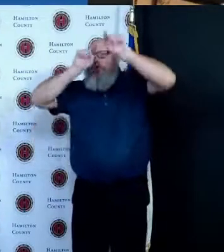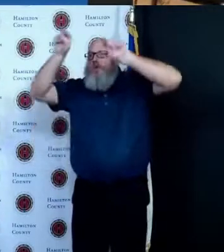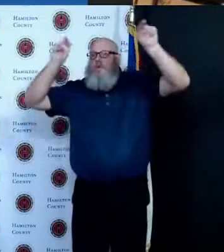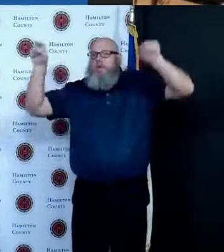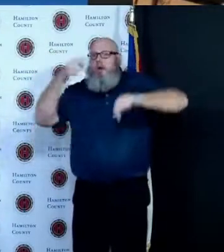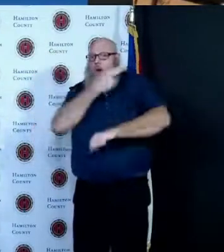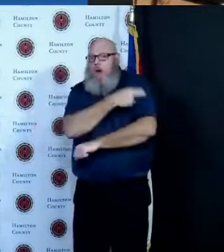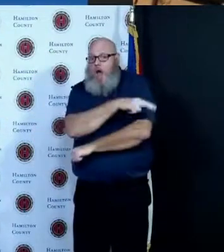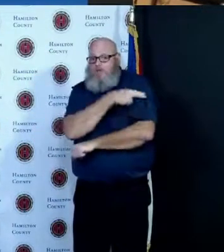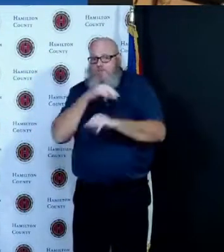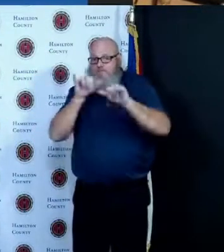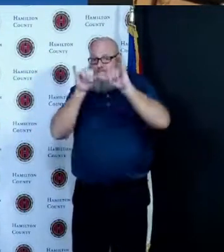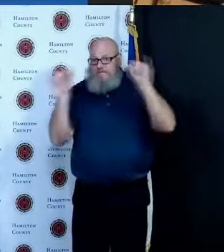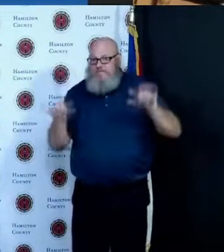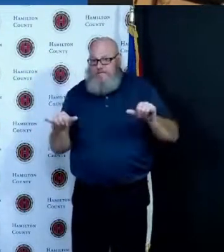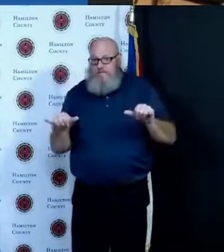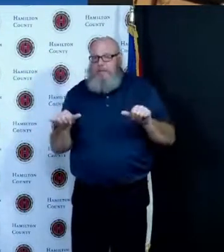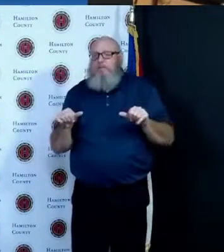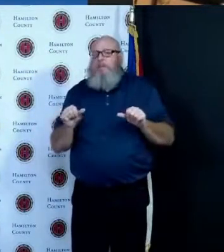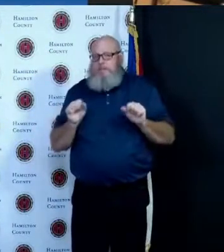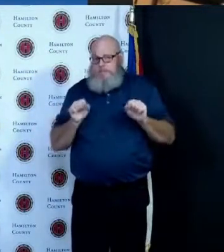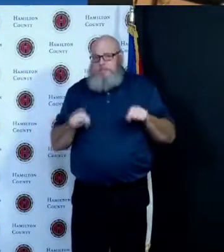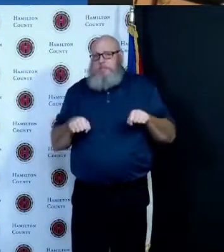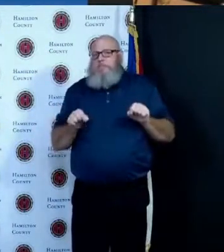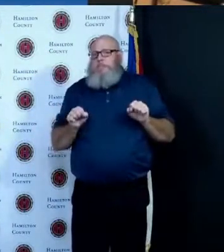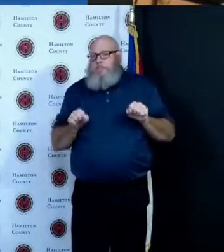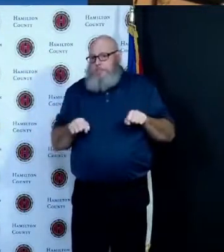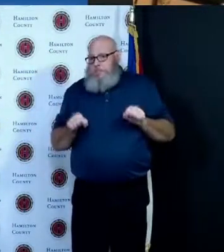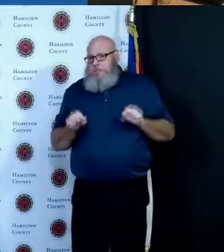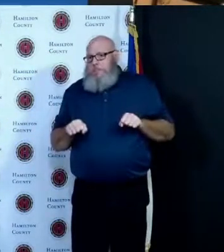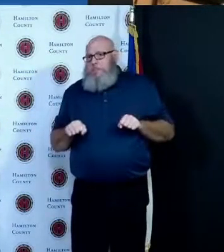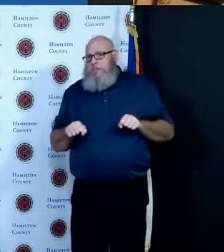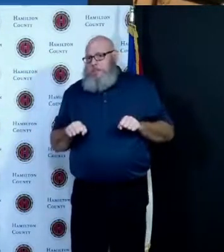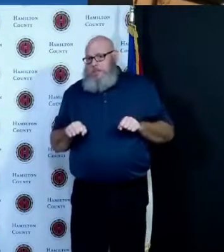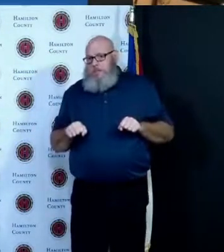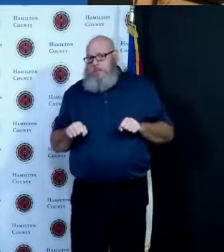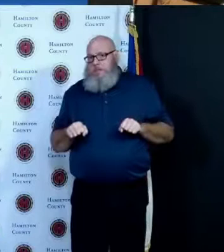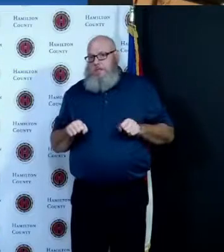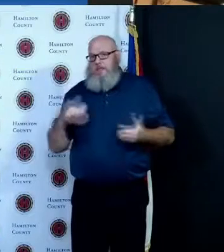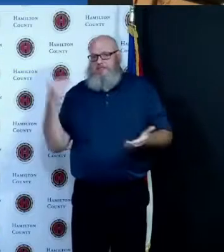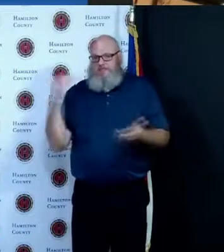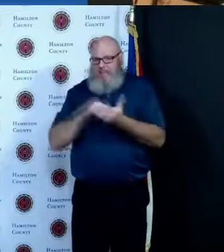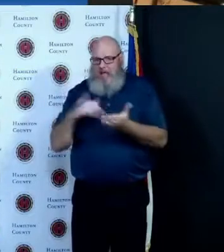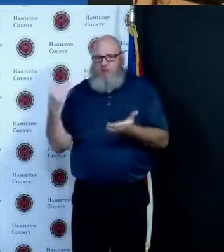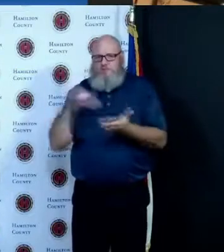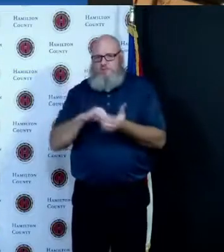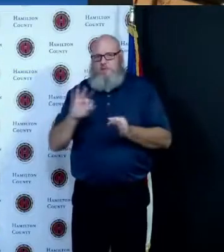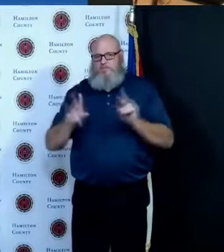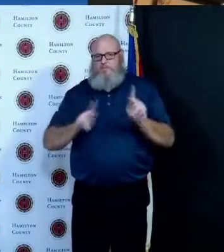could vaccinate thousands of people in a week and so more to come on that front if if that